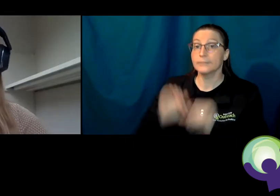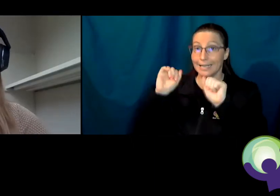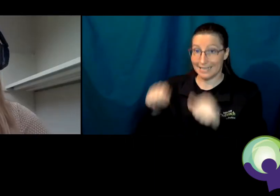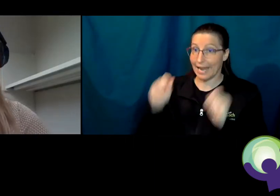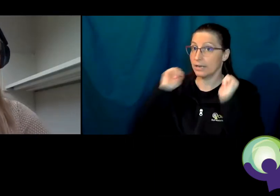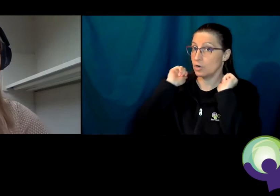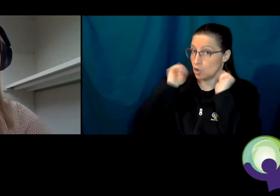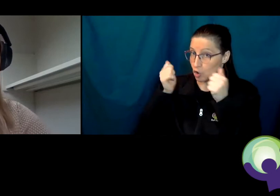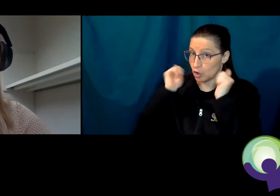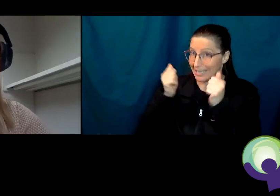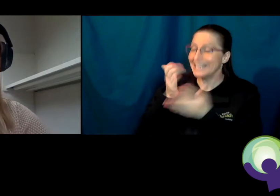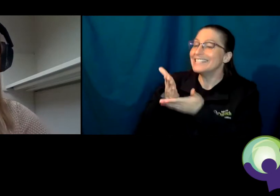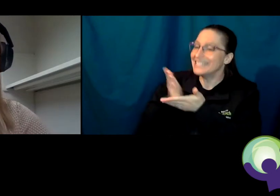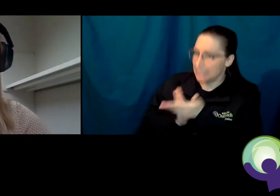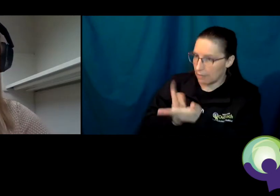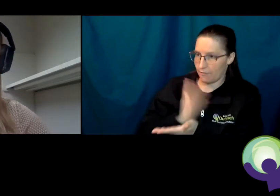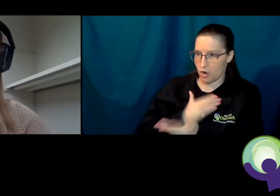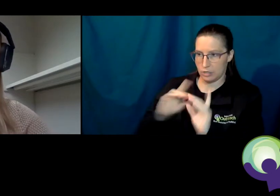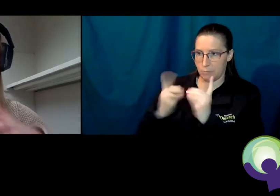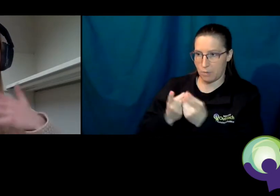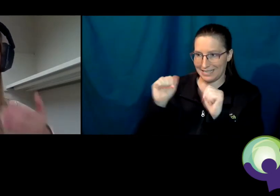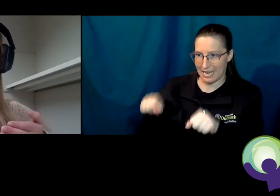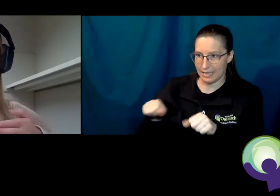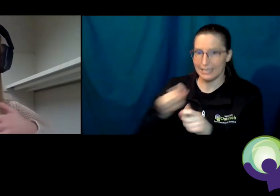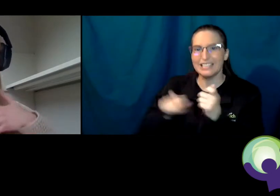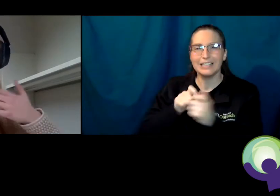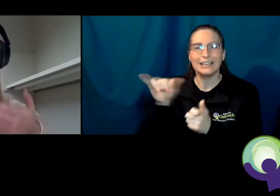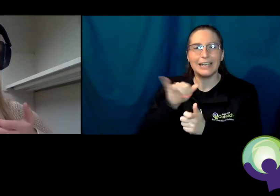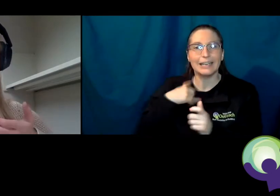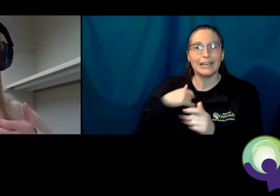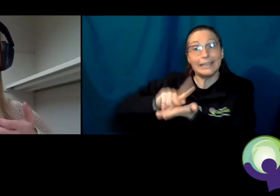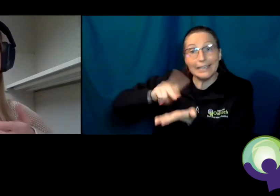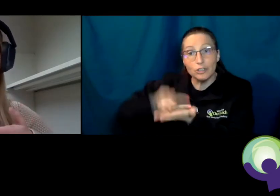in some of our departments, especially like our kitchens or production facilities that are